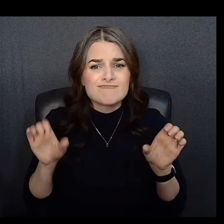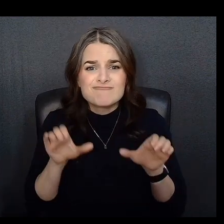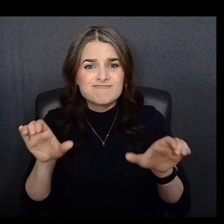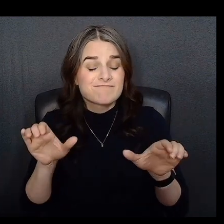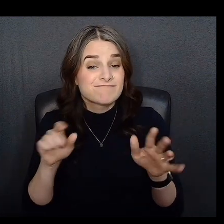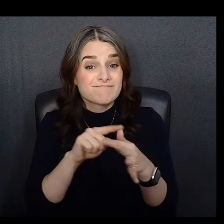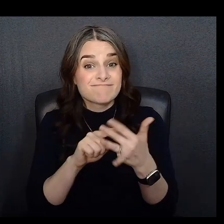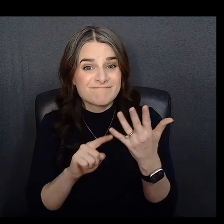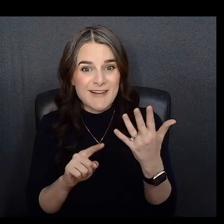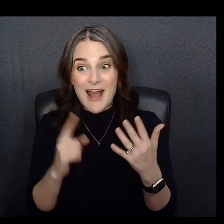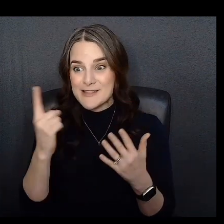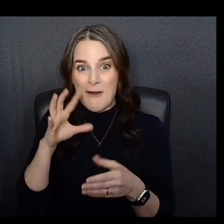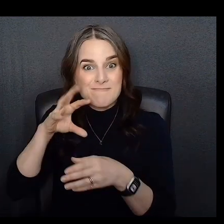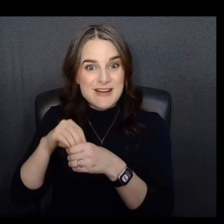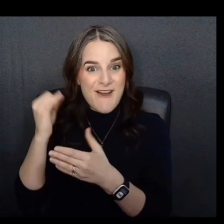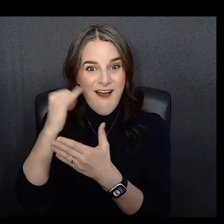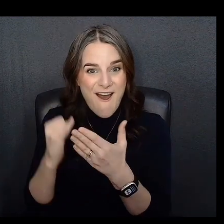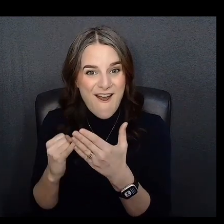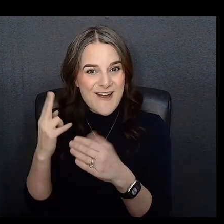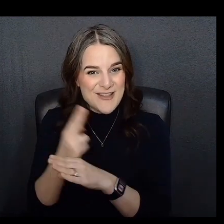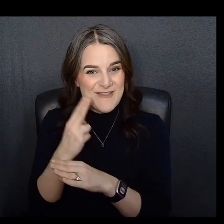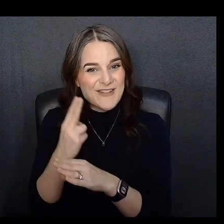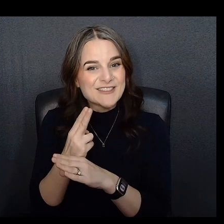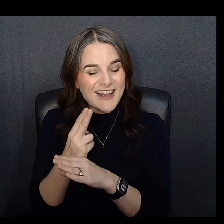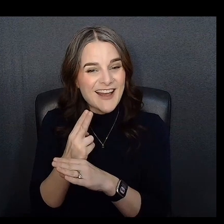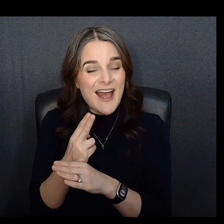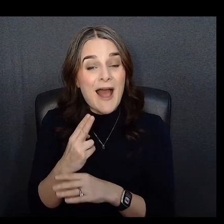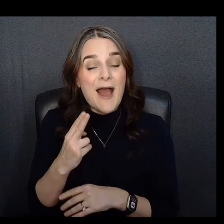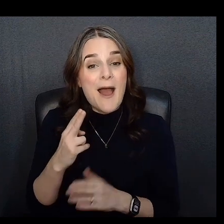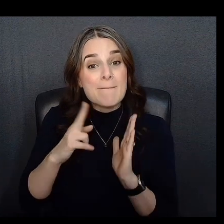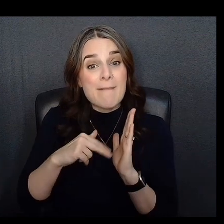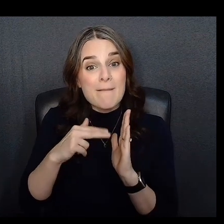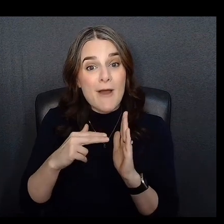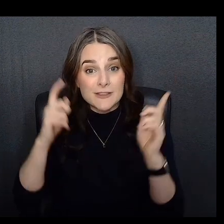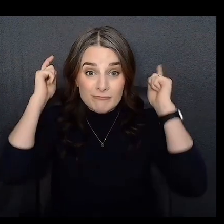someone participating in art, using a paintbrush attached to a head stick pointer.